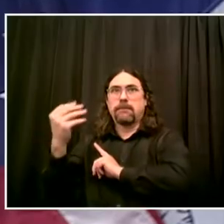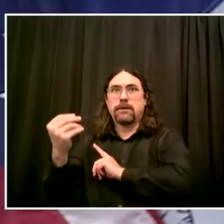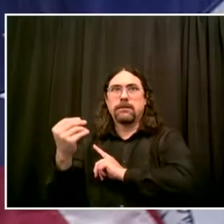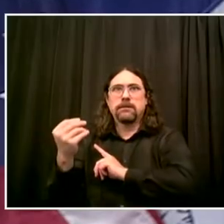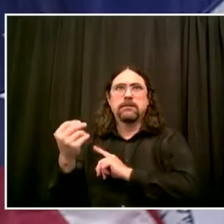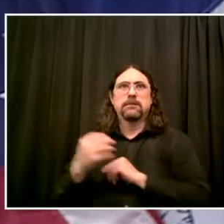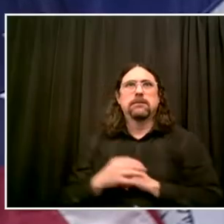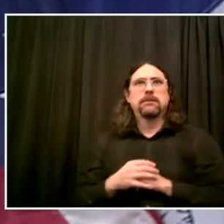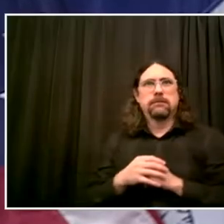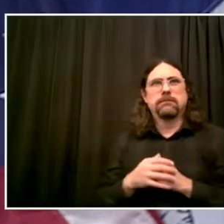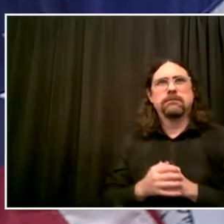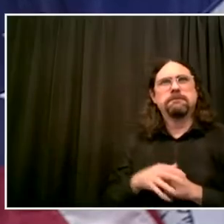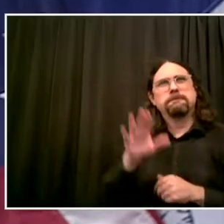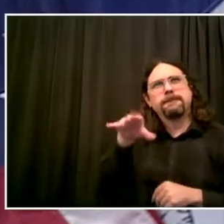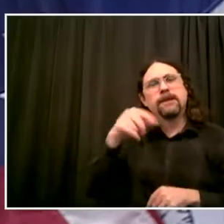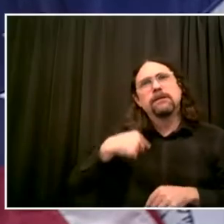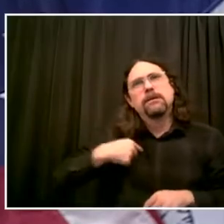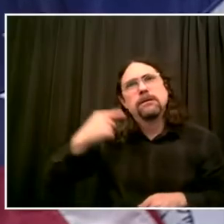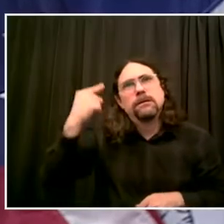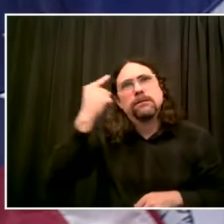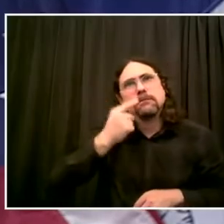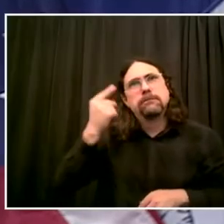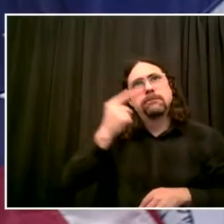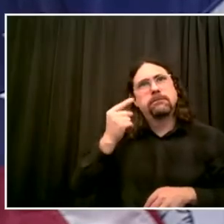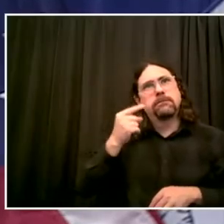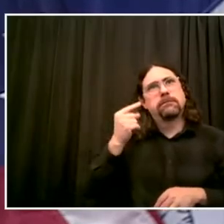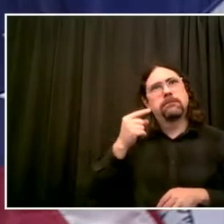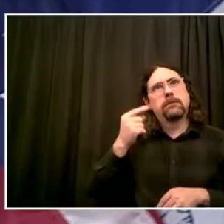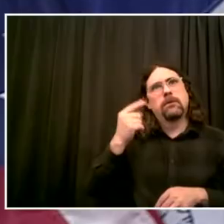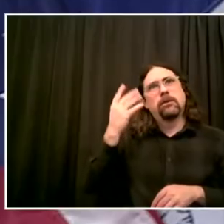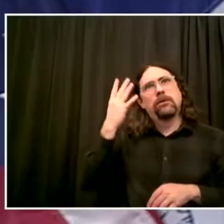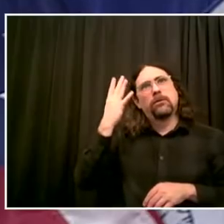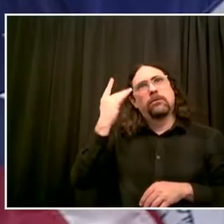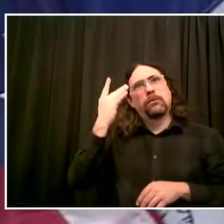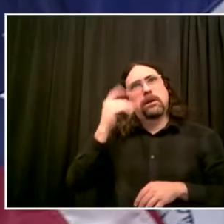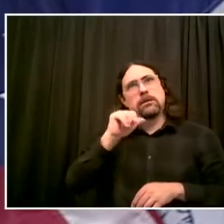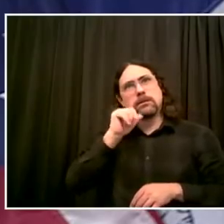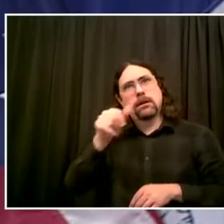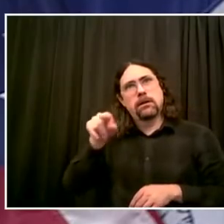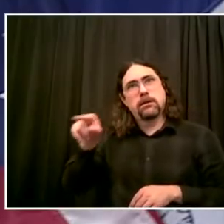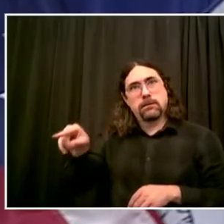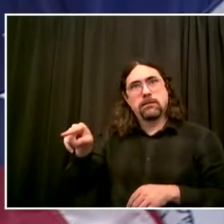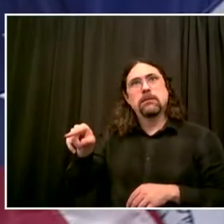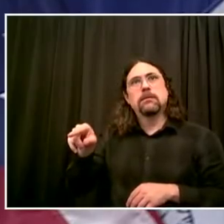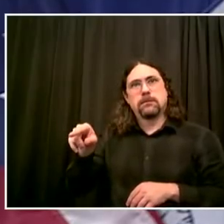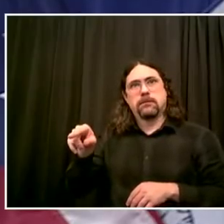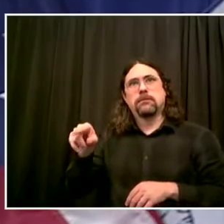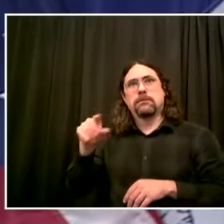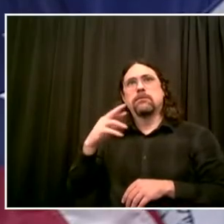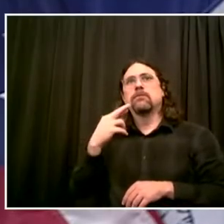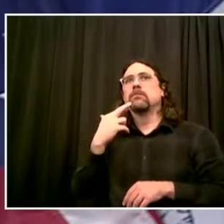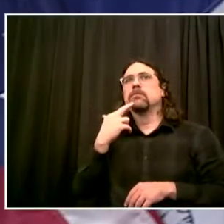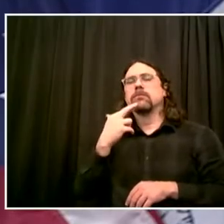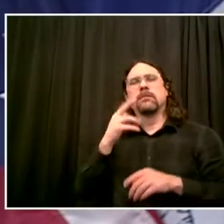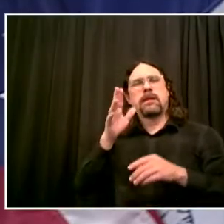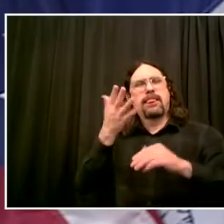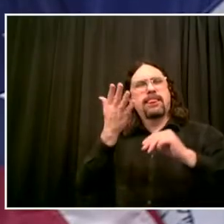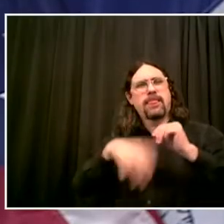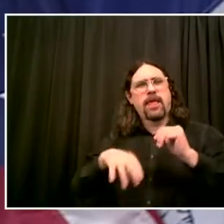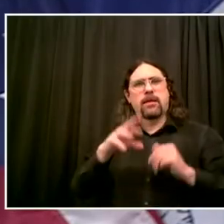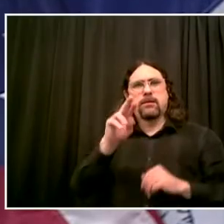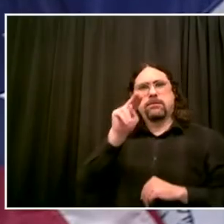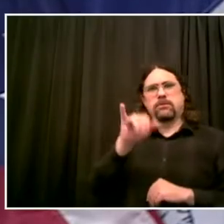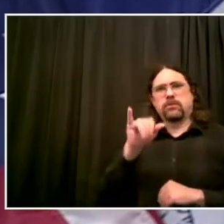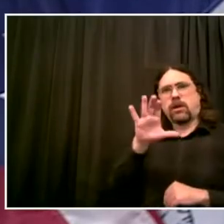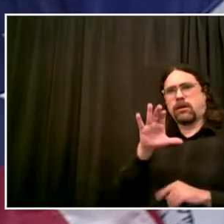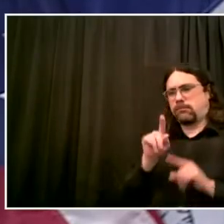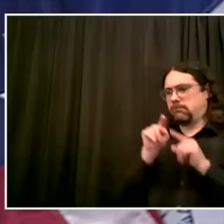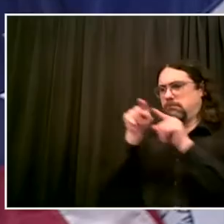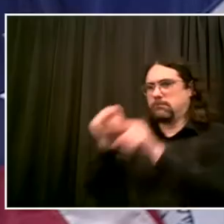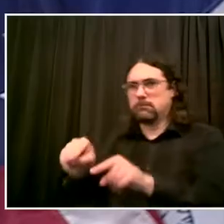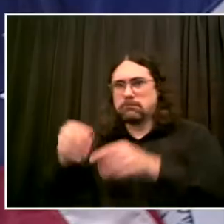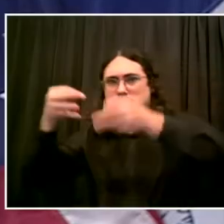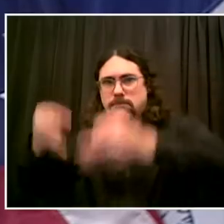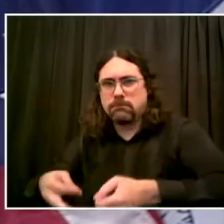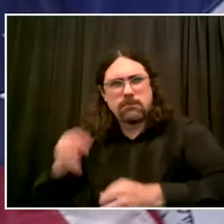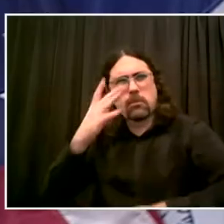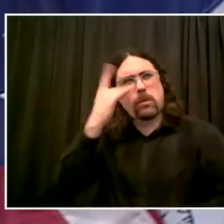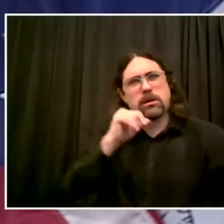OR DENYING THE